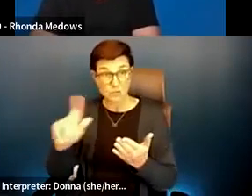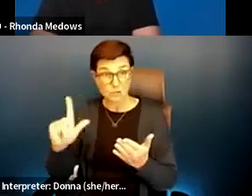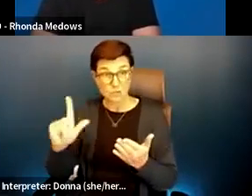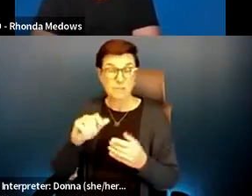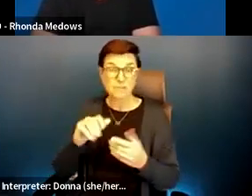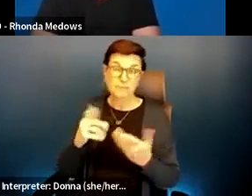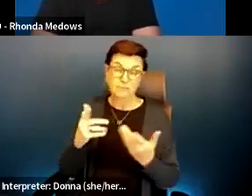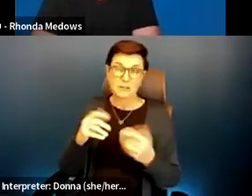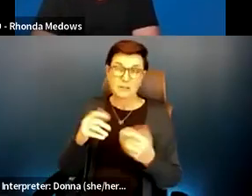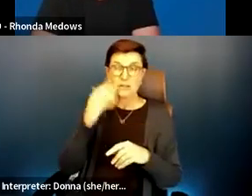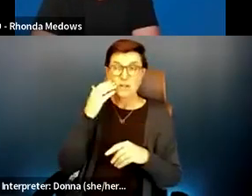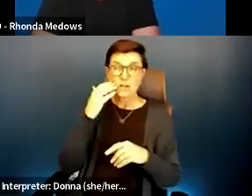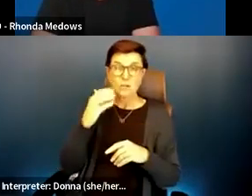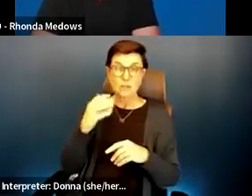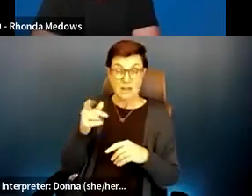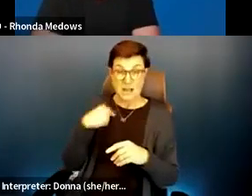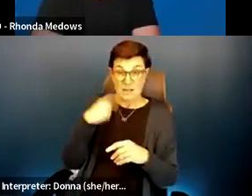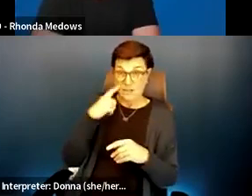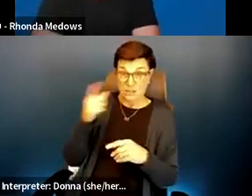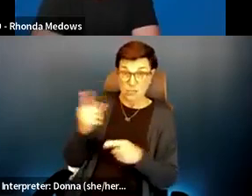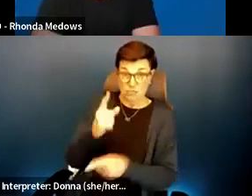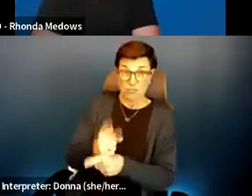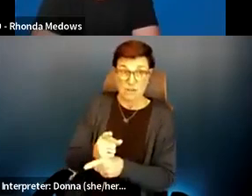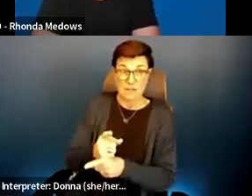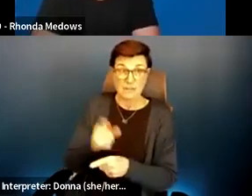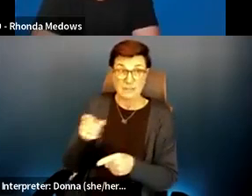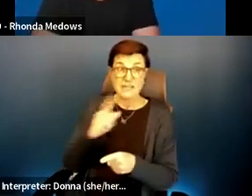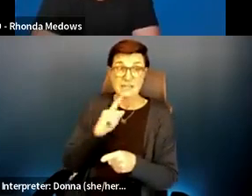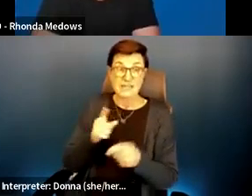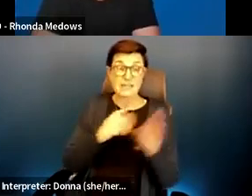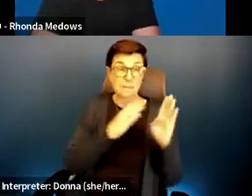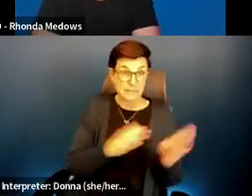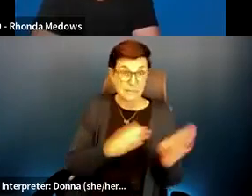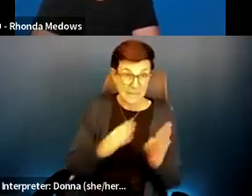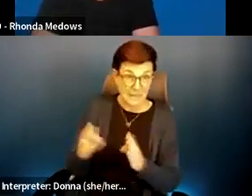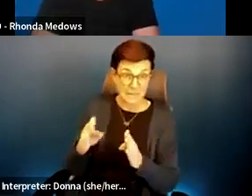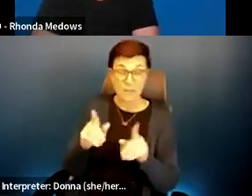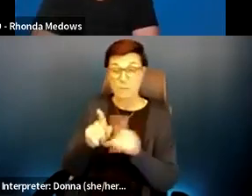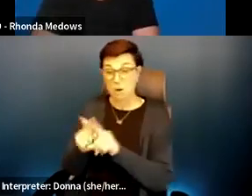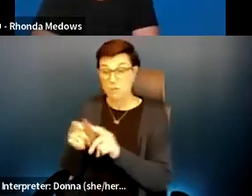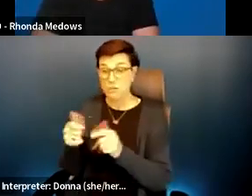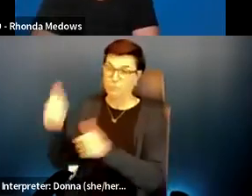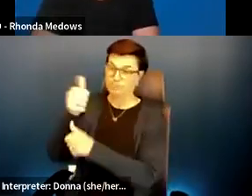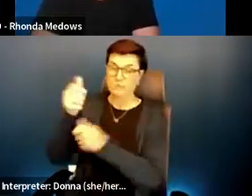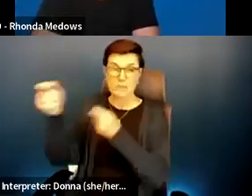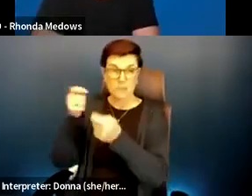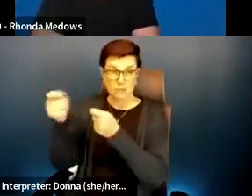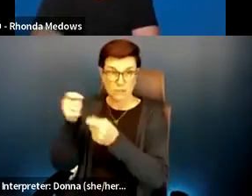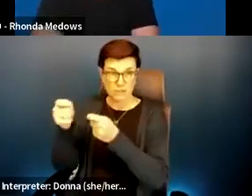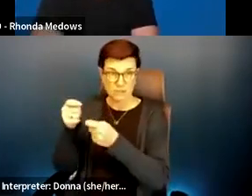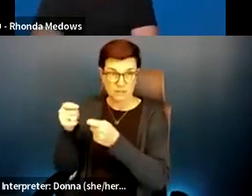You know, and I think that it is definitely important. And I think it would be fine to find a spot